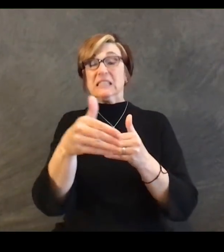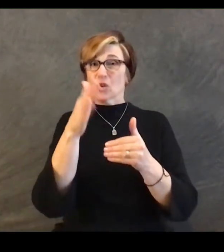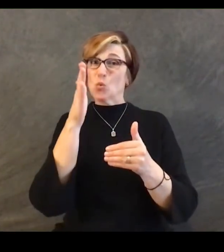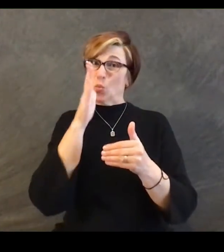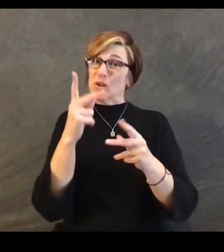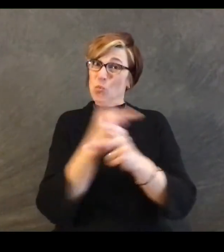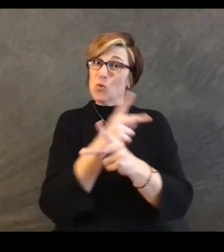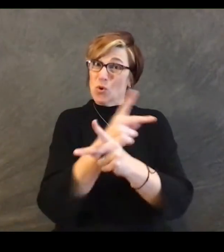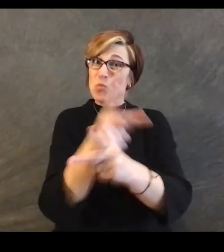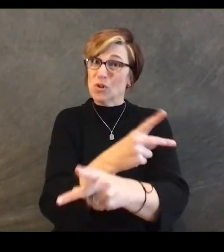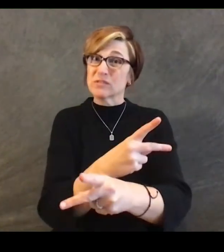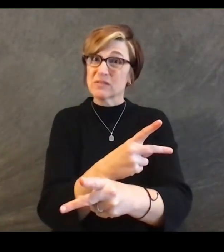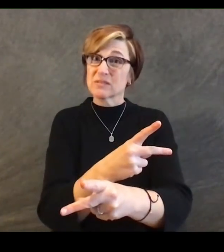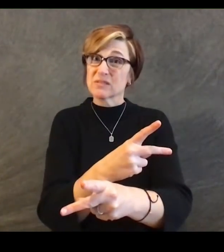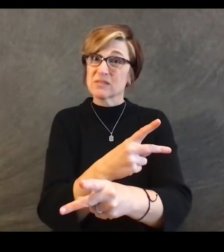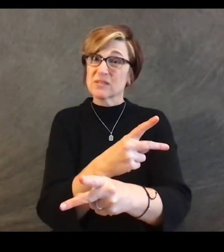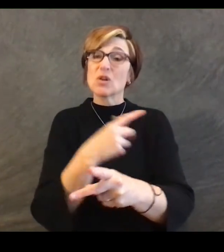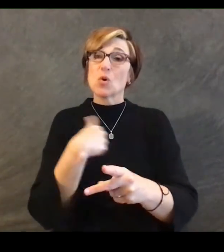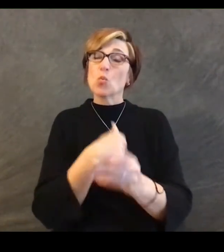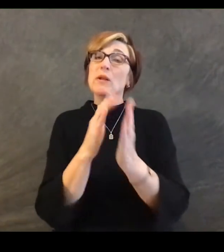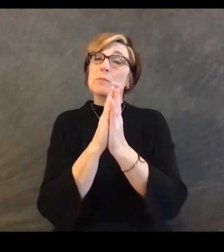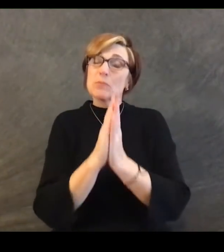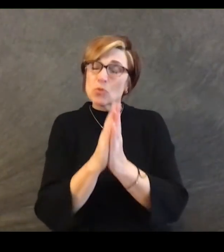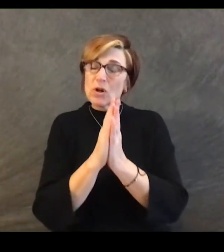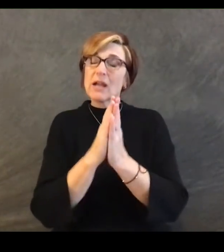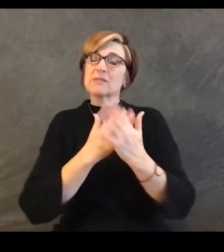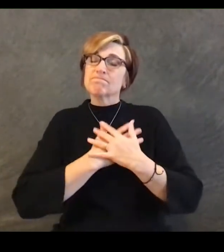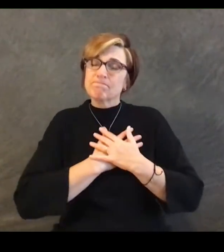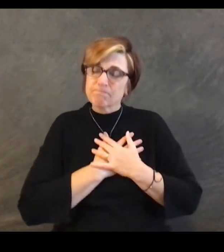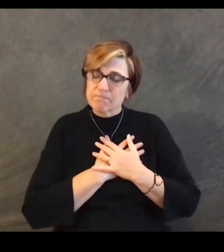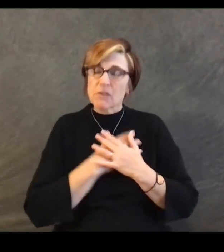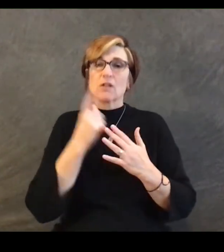out to the families that have lost loved ones and those as the president says